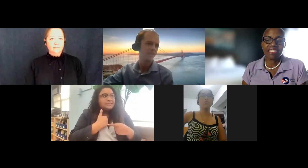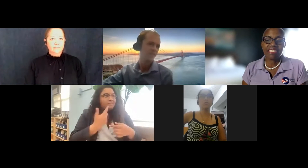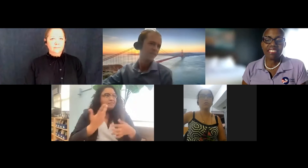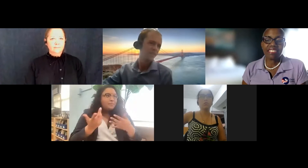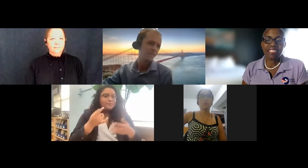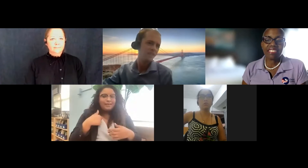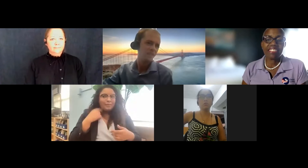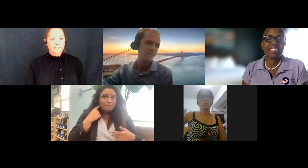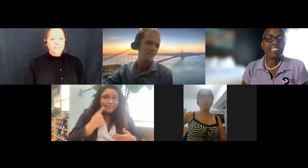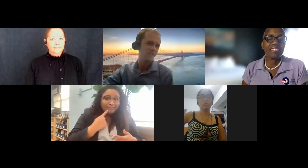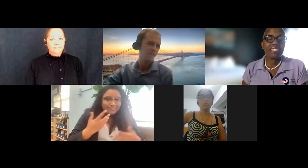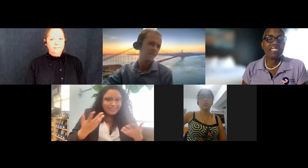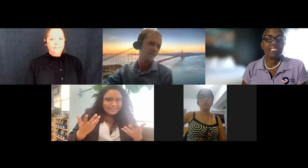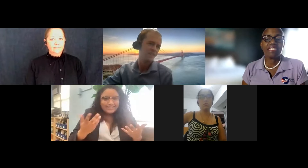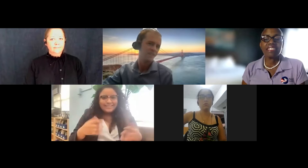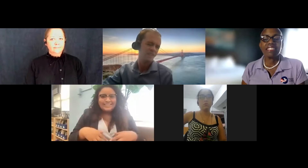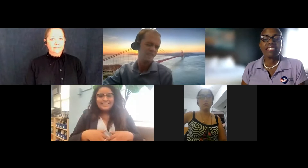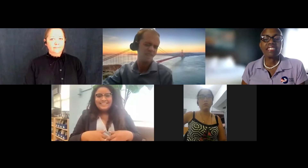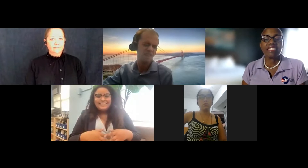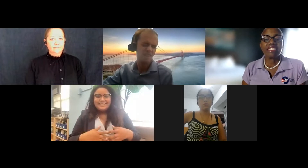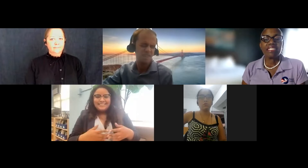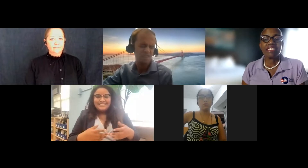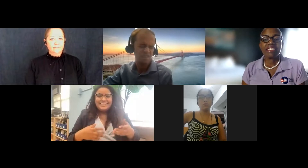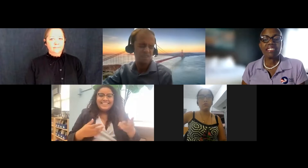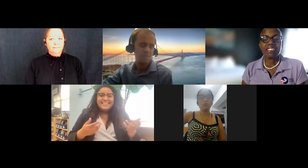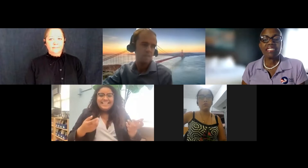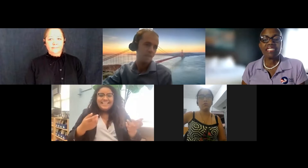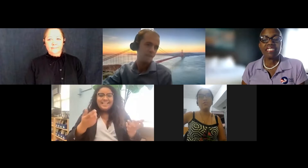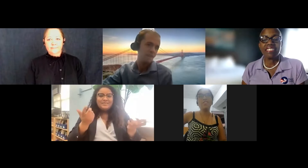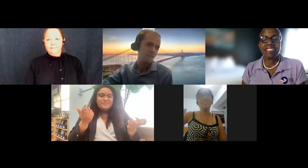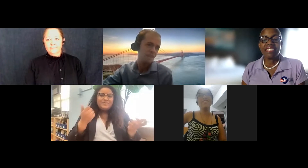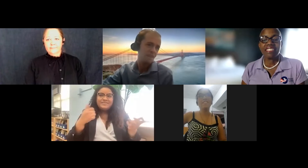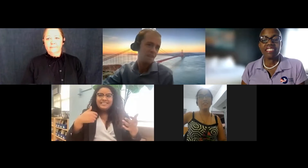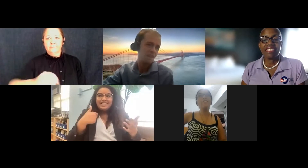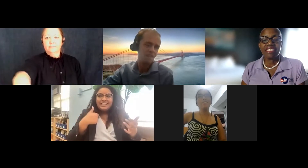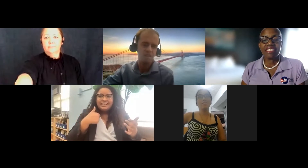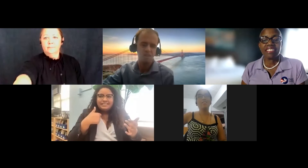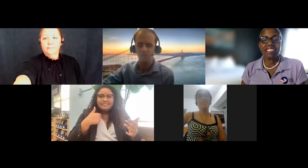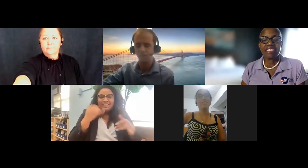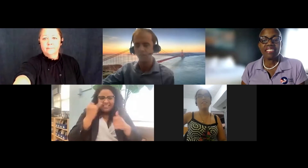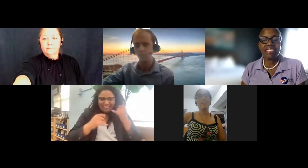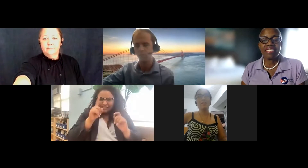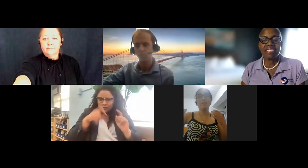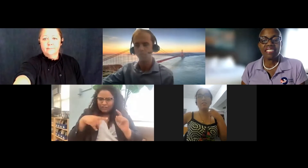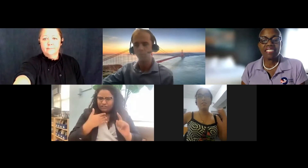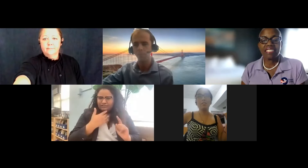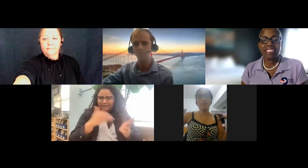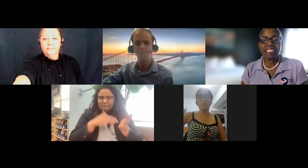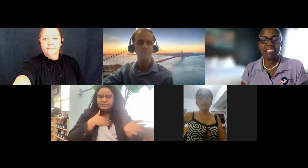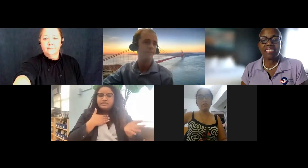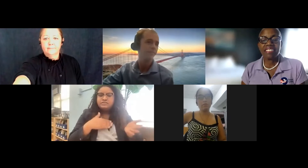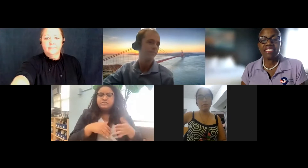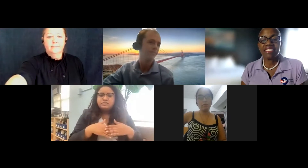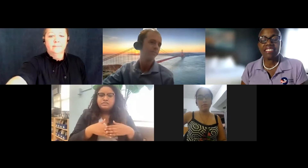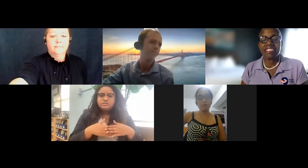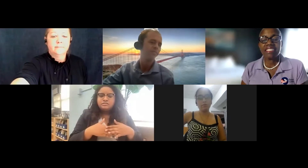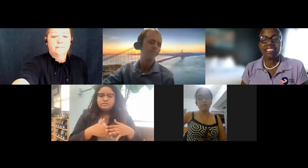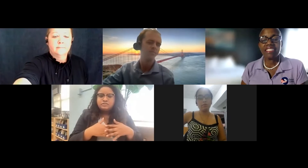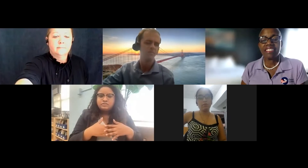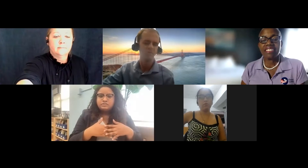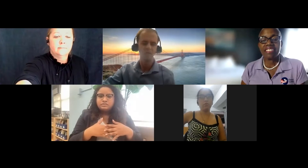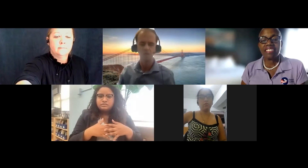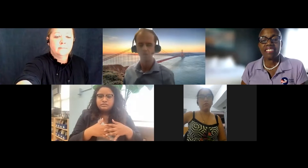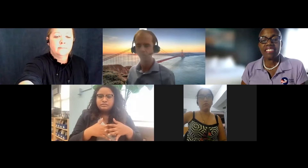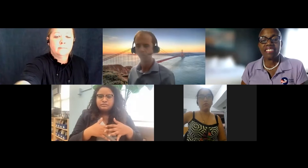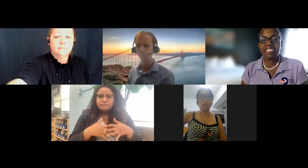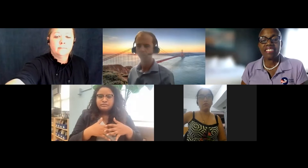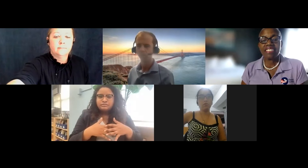and something about myself is I am Deaf. Can you repeat the last question that you wanted